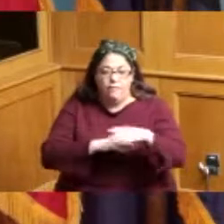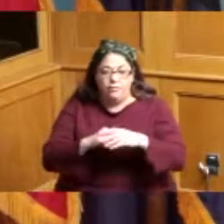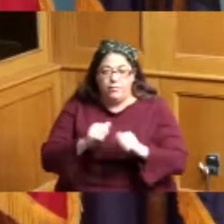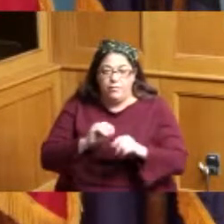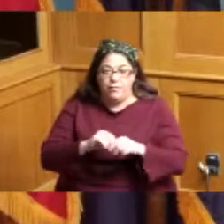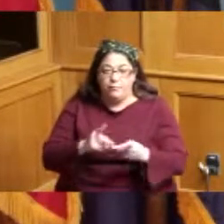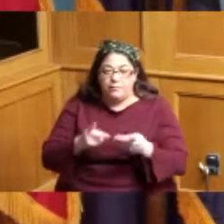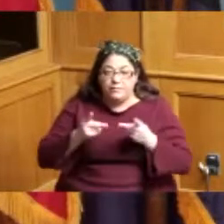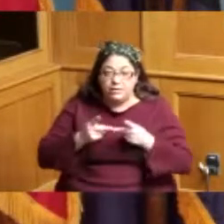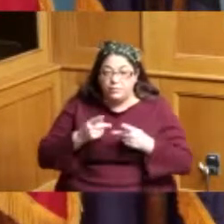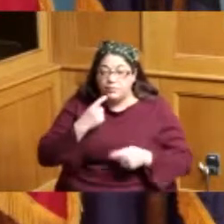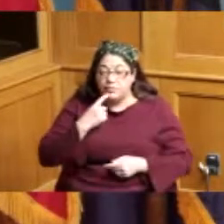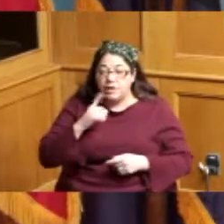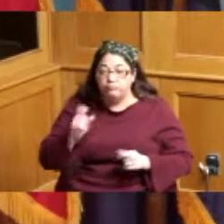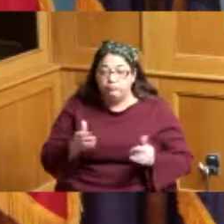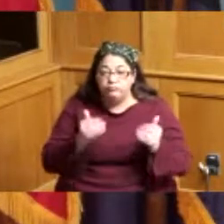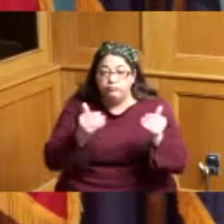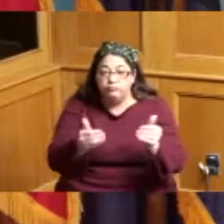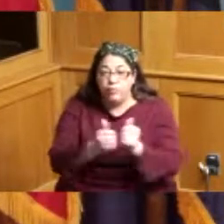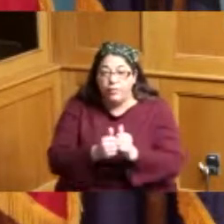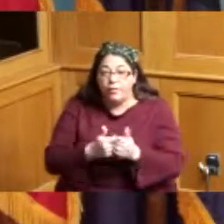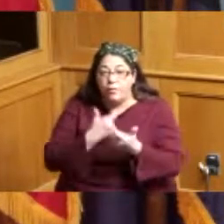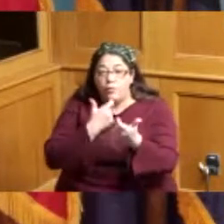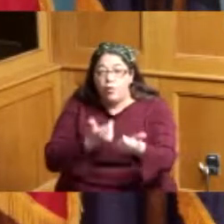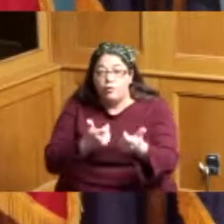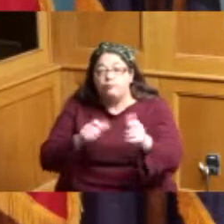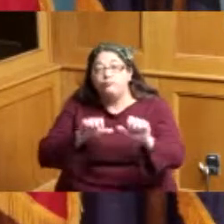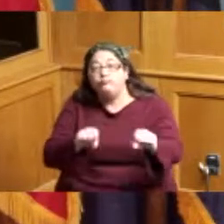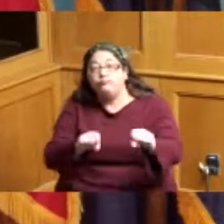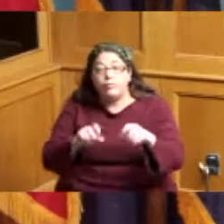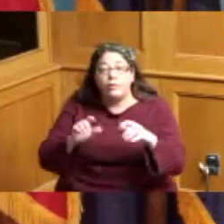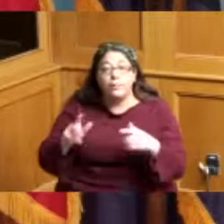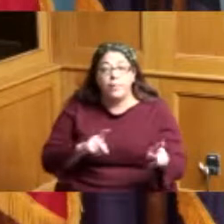of saying that we should move forward with a watch party and each of the Commissioners have their